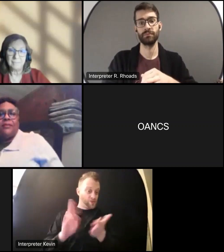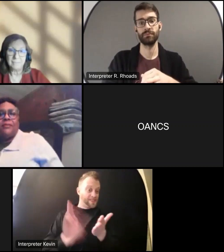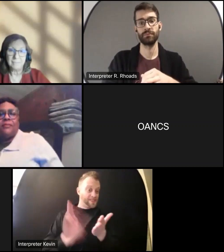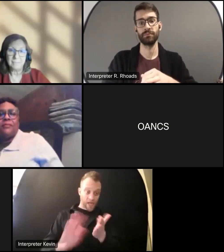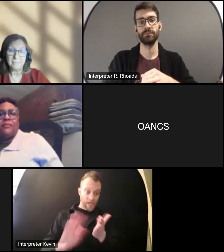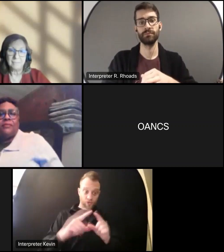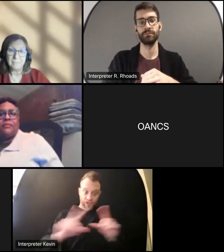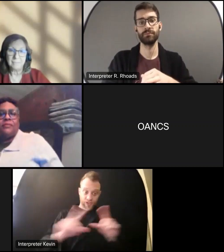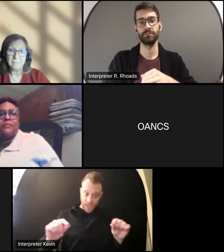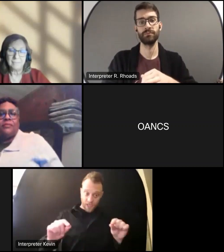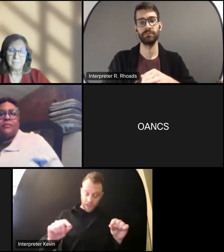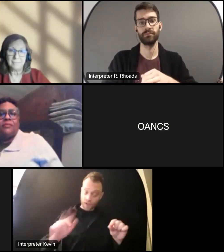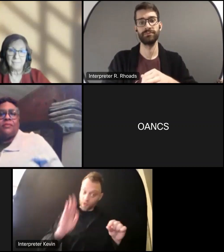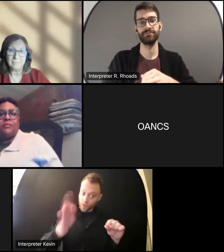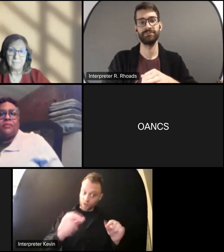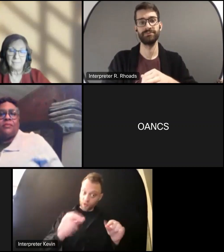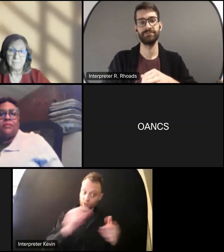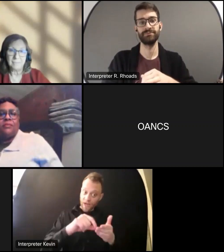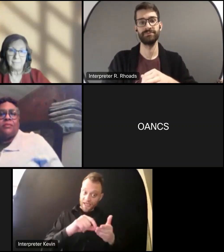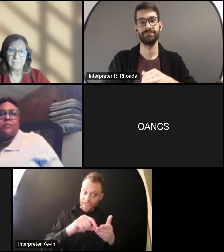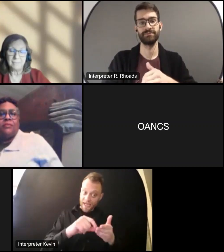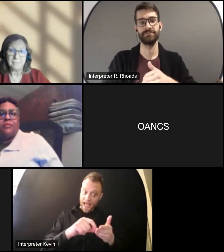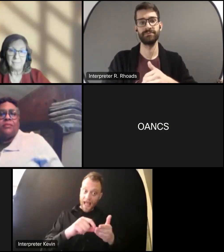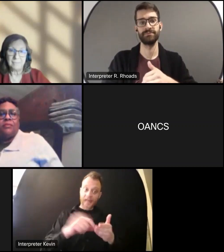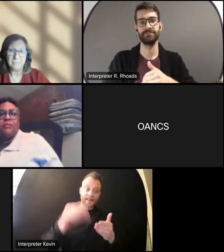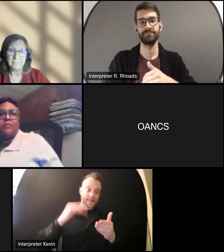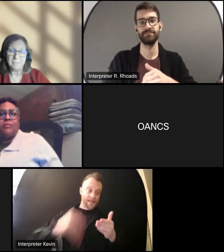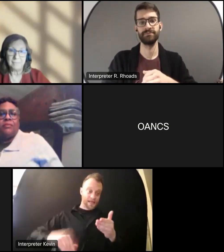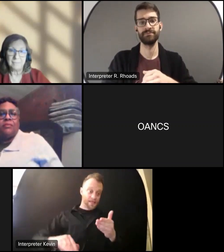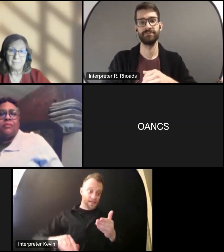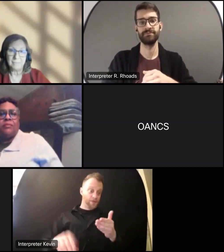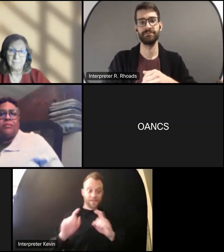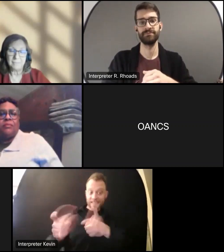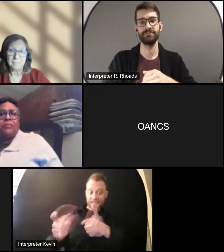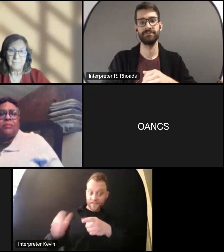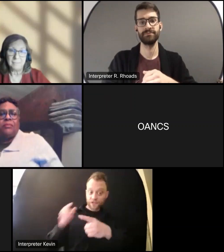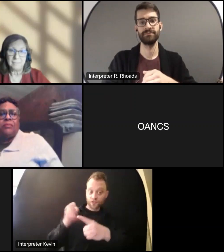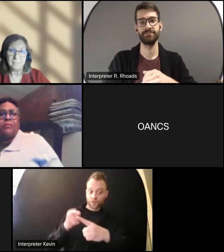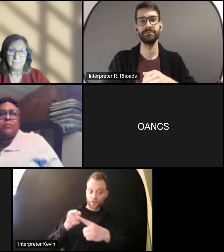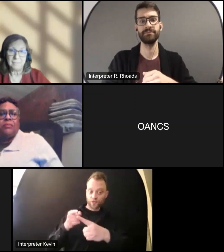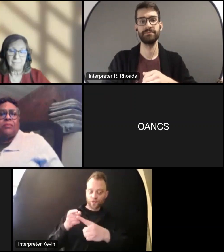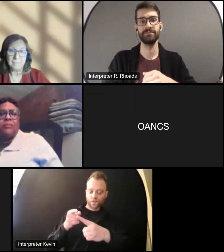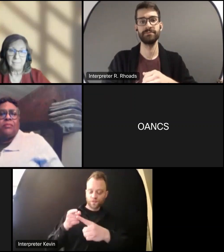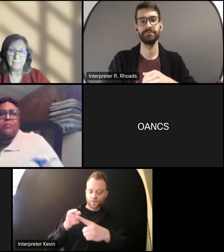you're going to write your check and then you're going to give that check to the Auditor's Office.